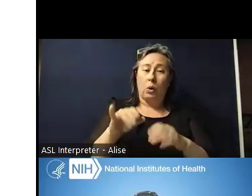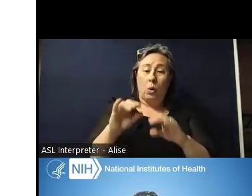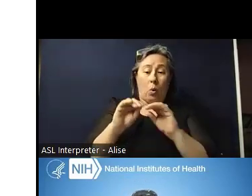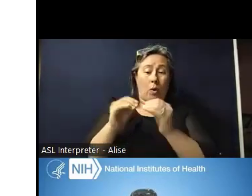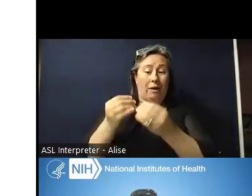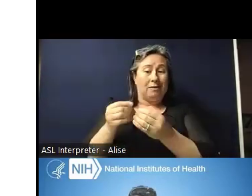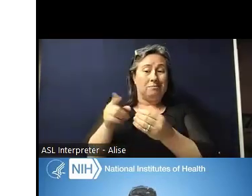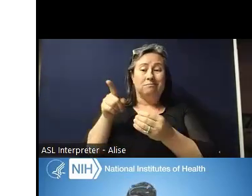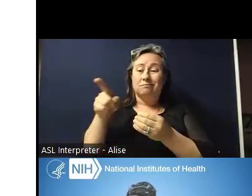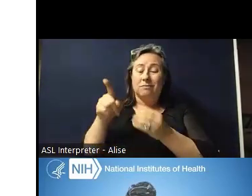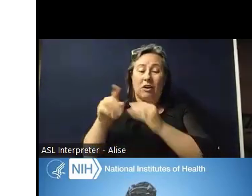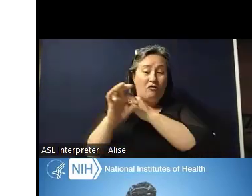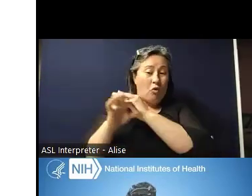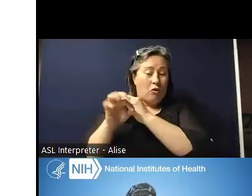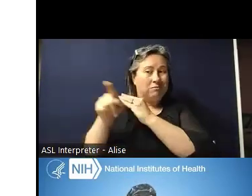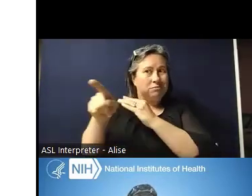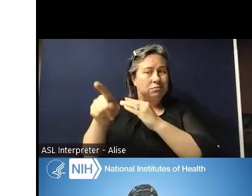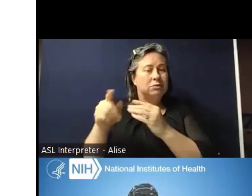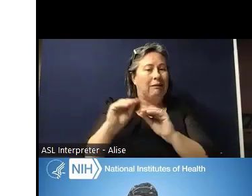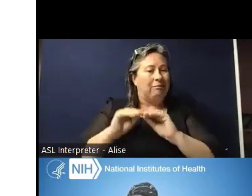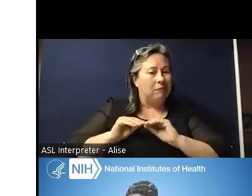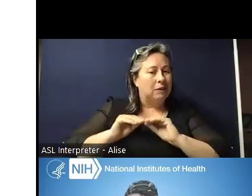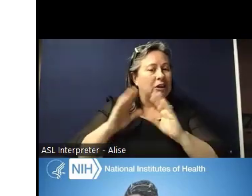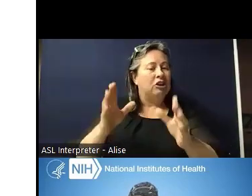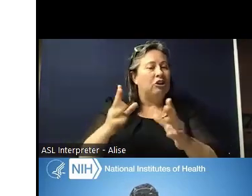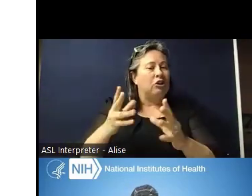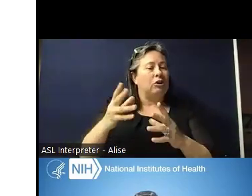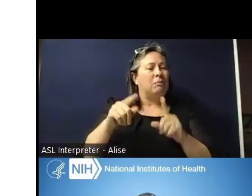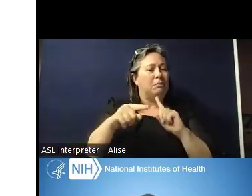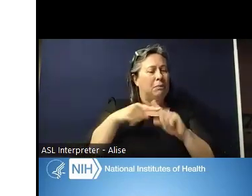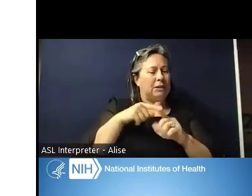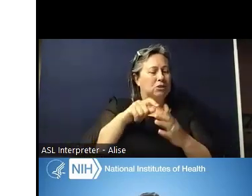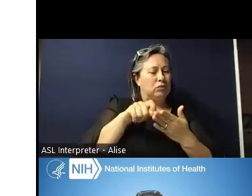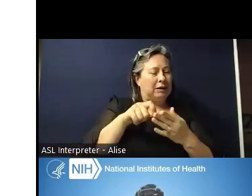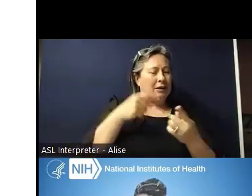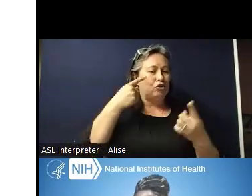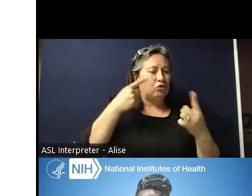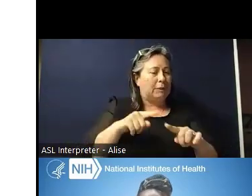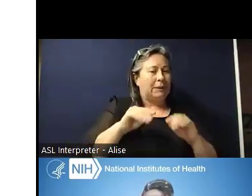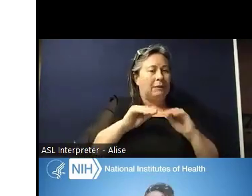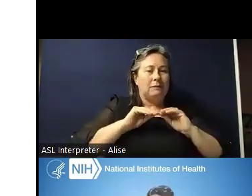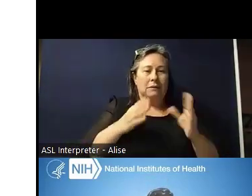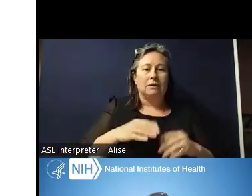are clear in the written agreement is very important. FCOI, as we know, does apply,